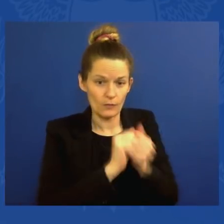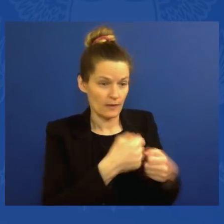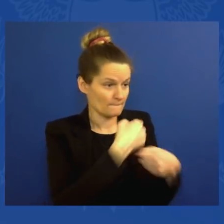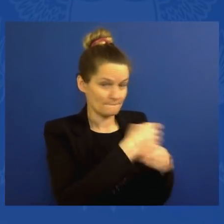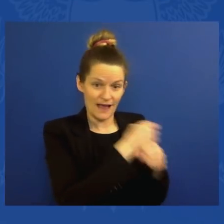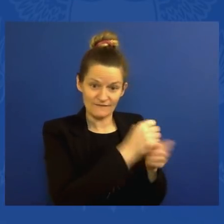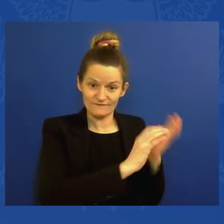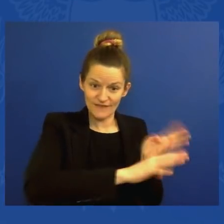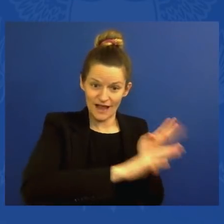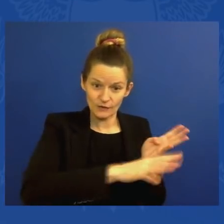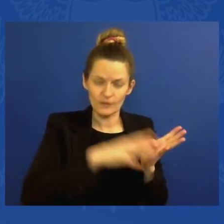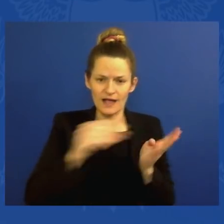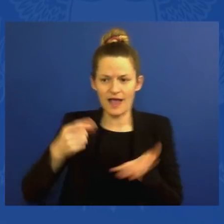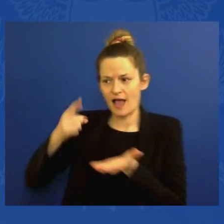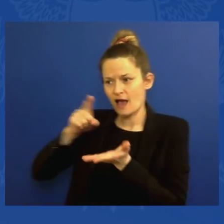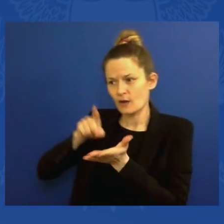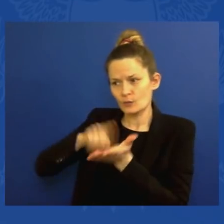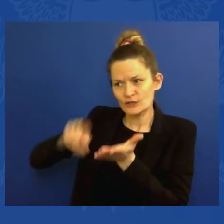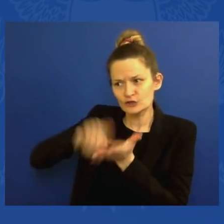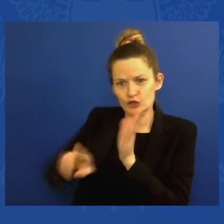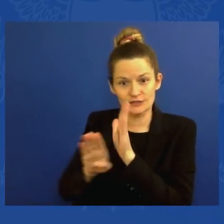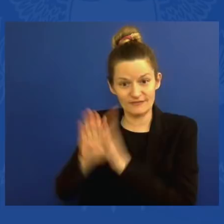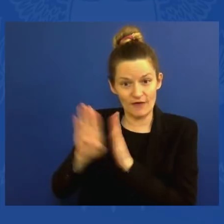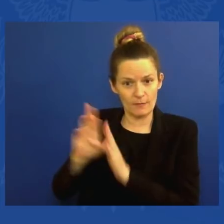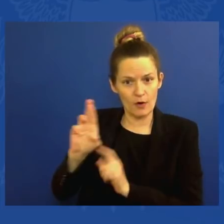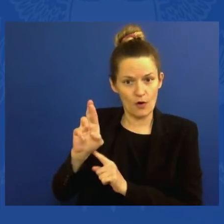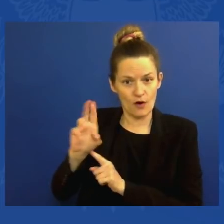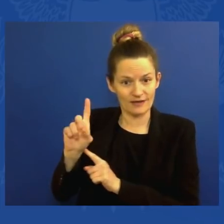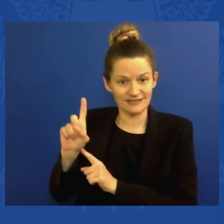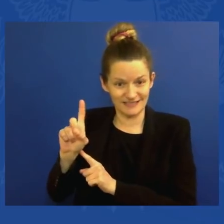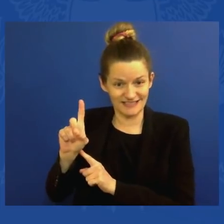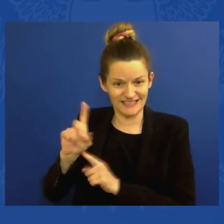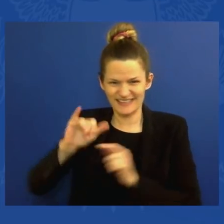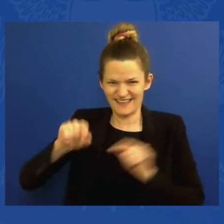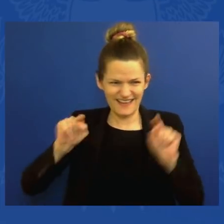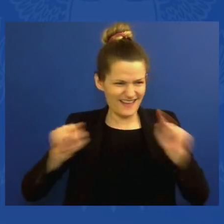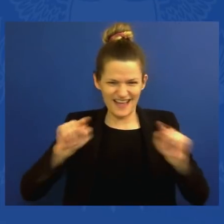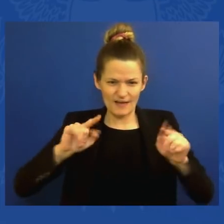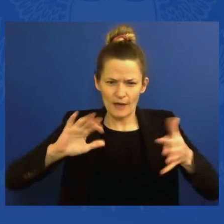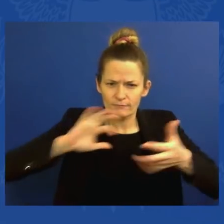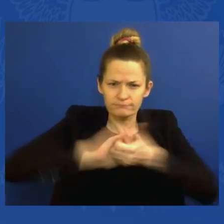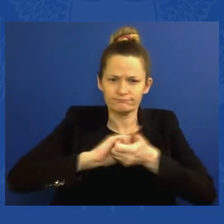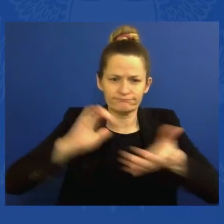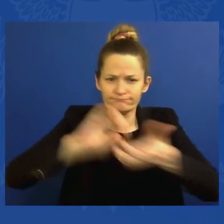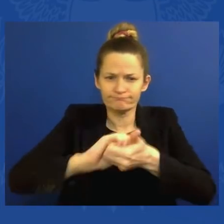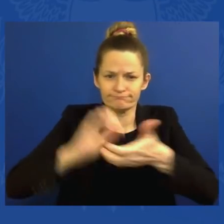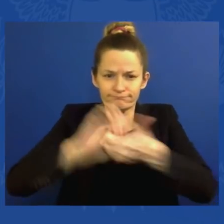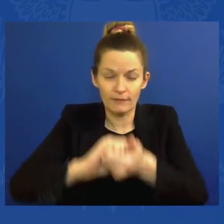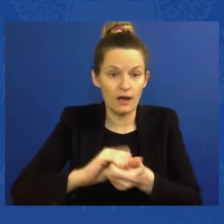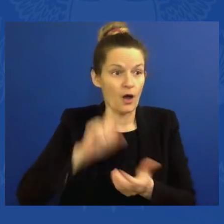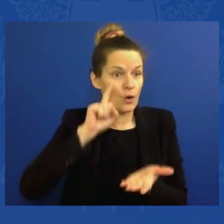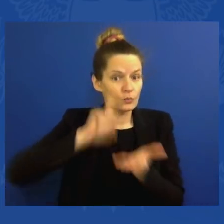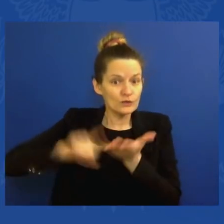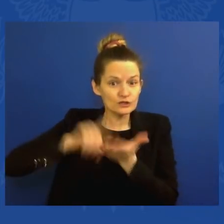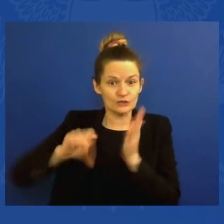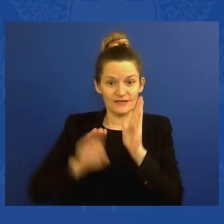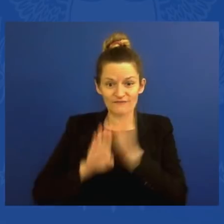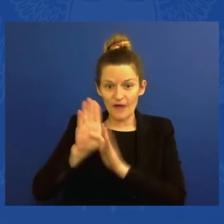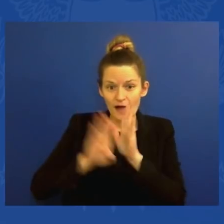Institutes in Detroit, Chicago and Silicon Valley. All of this leads to more resilient supply chains.